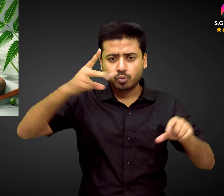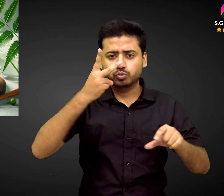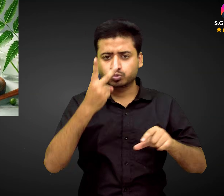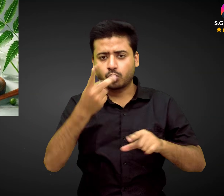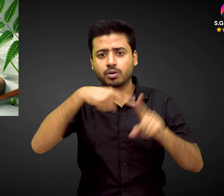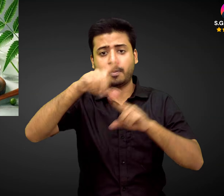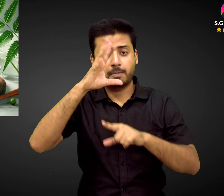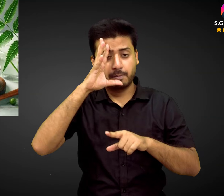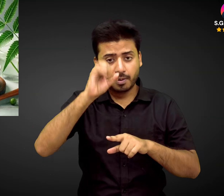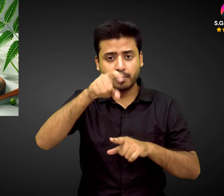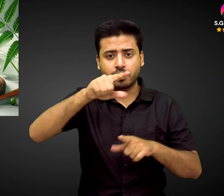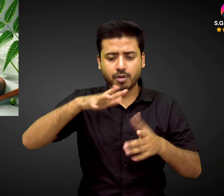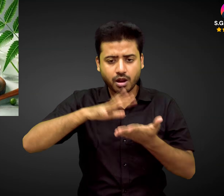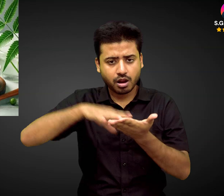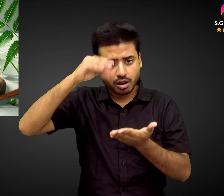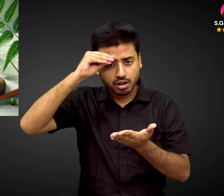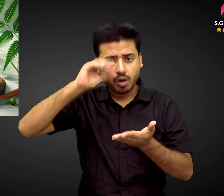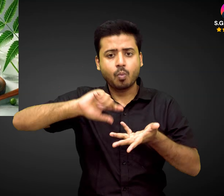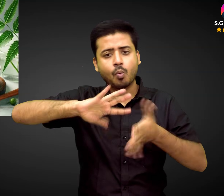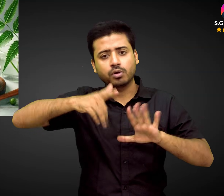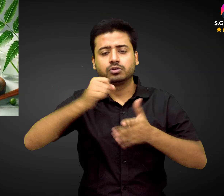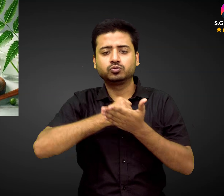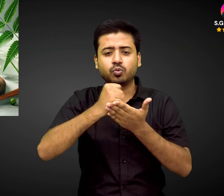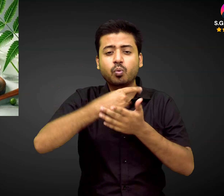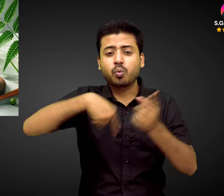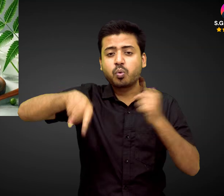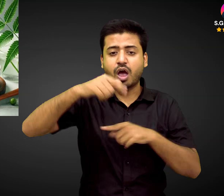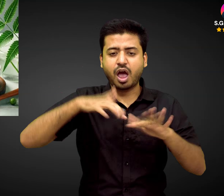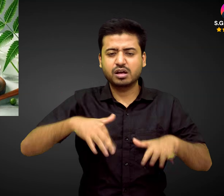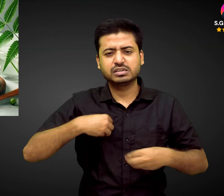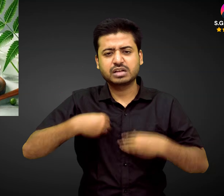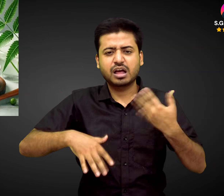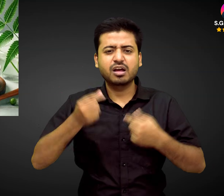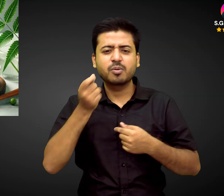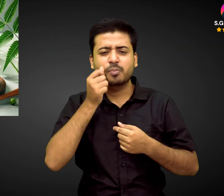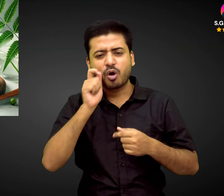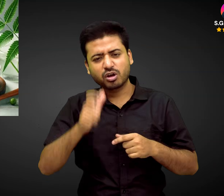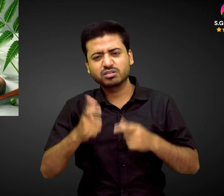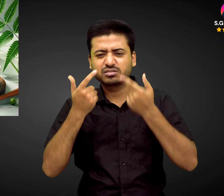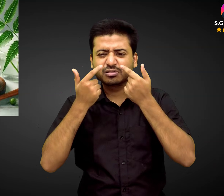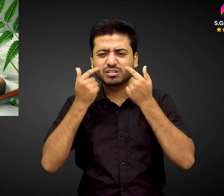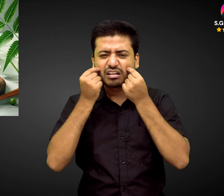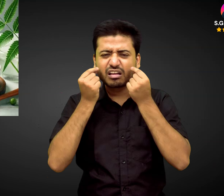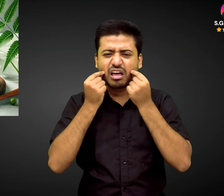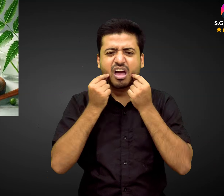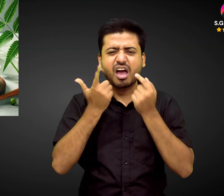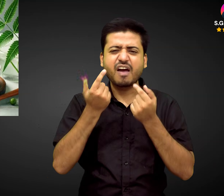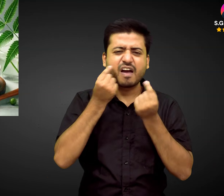drain out completely. Once drained, thoroughly wash the leaf. Slice off the spiky edges and